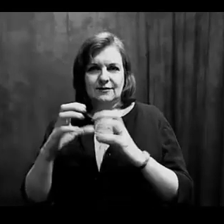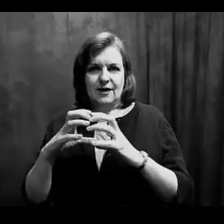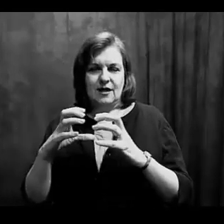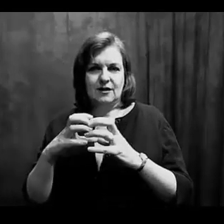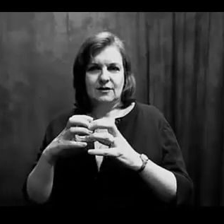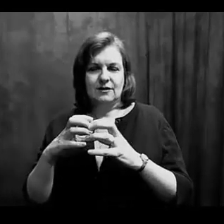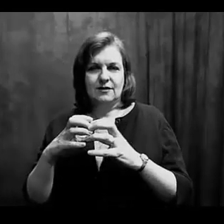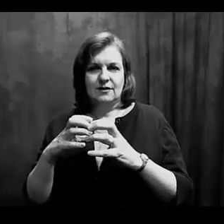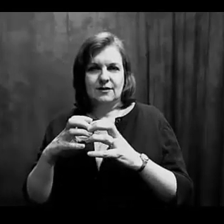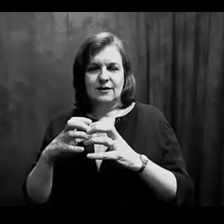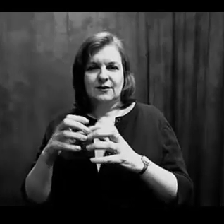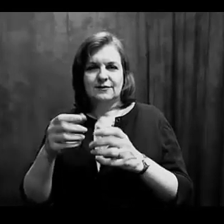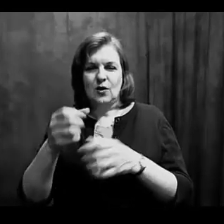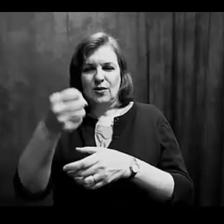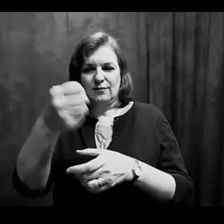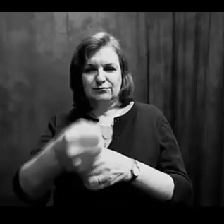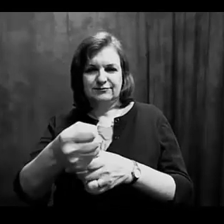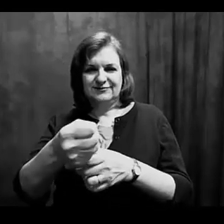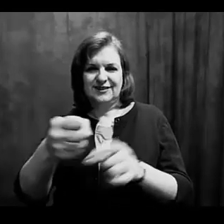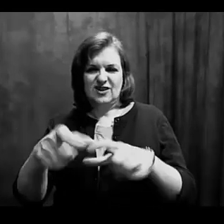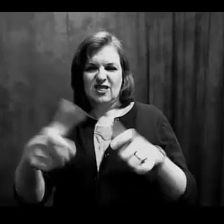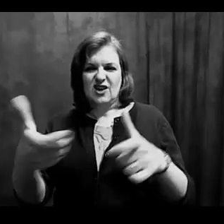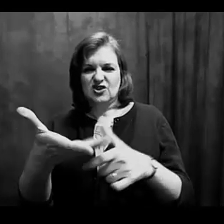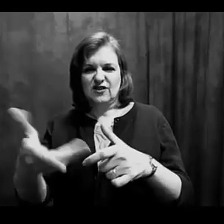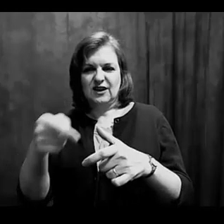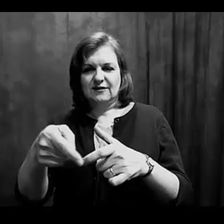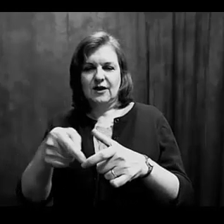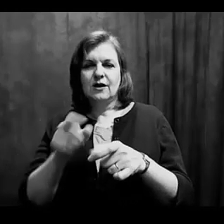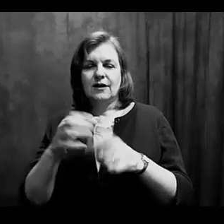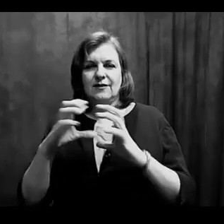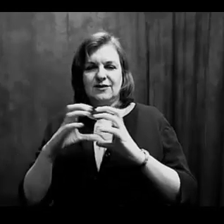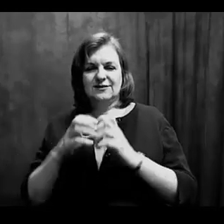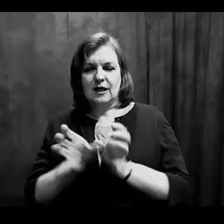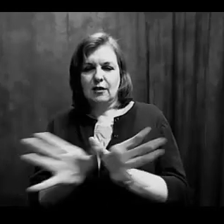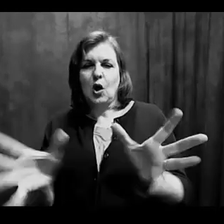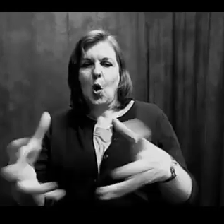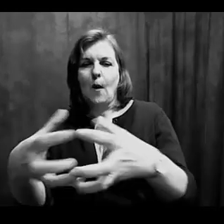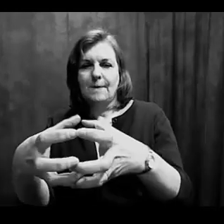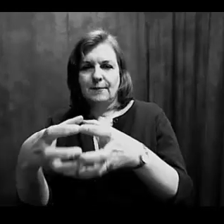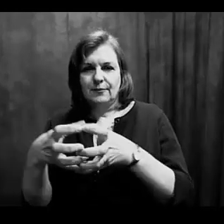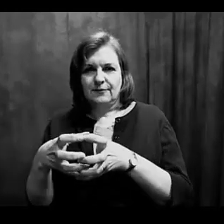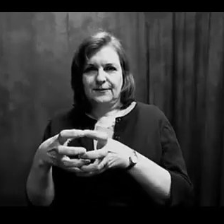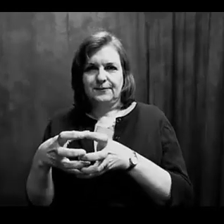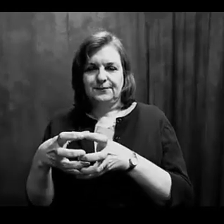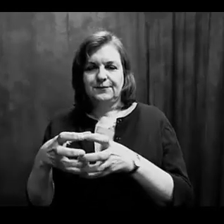by engulfing them and literally surrounding in eating these large particles